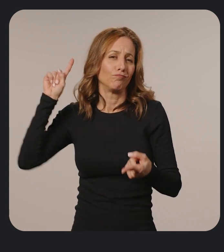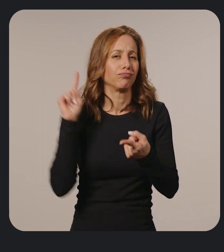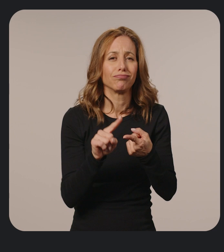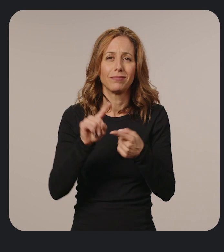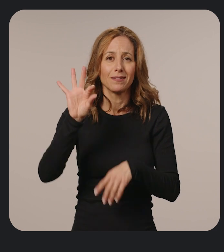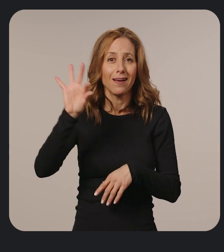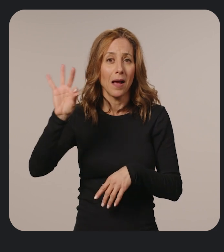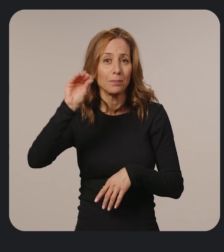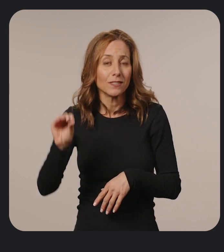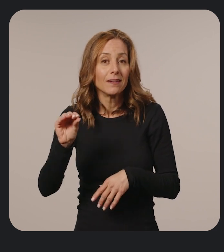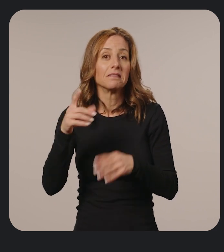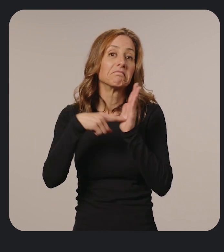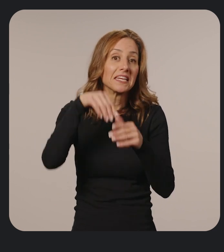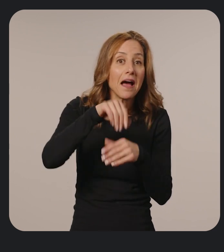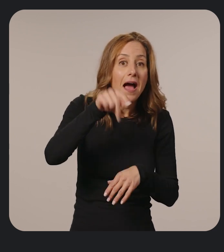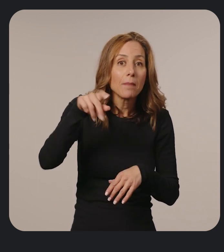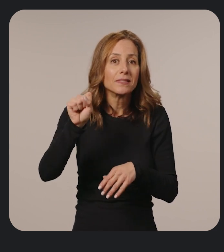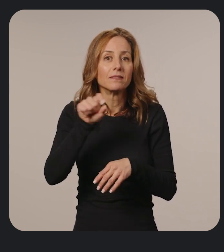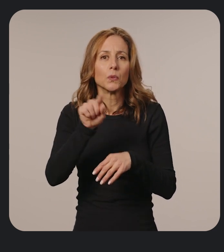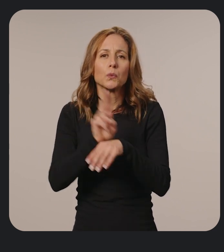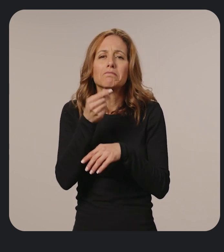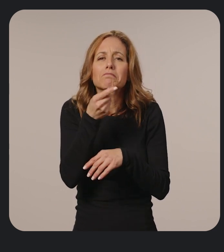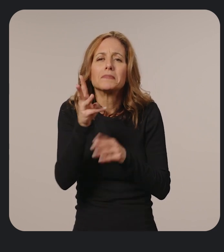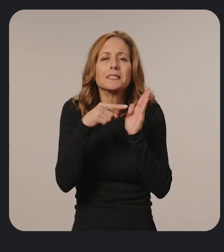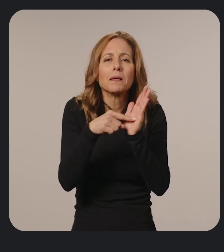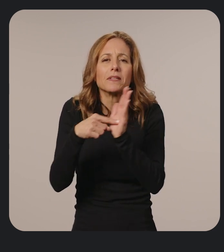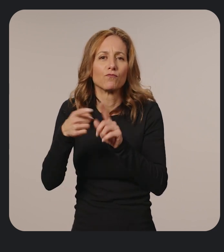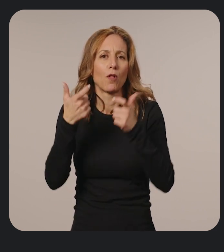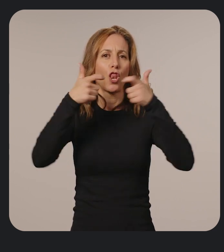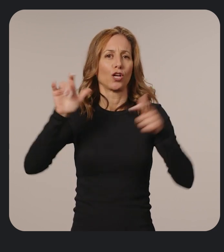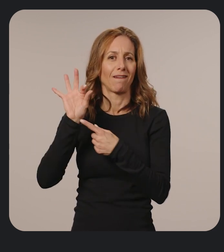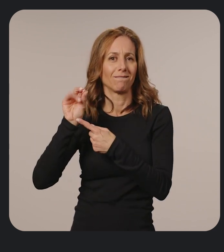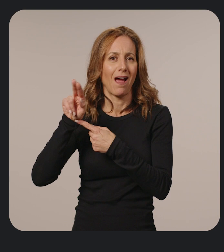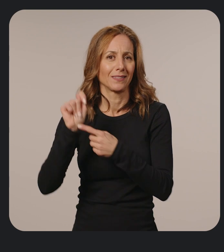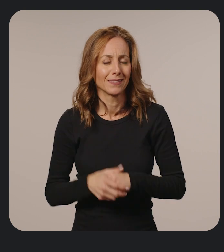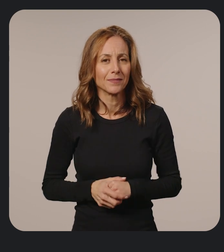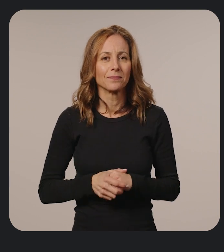This can lead to large reductions of up to 99%-- for example, in apps that use just a handful